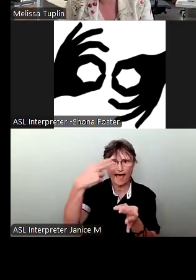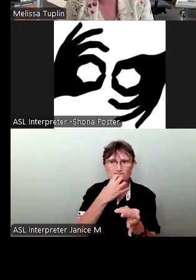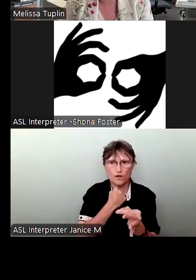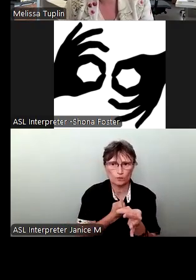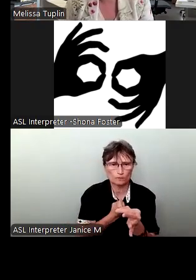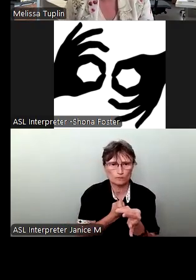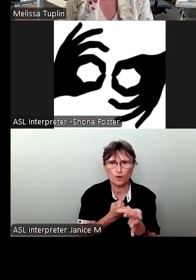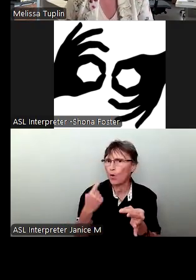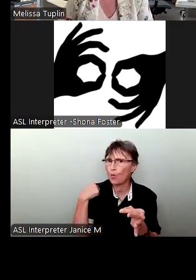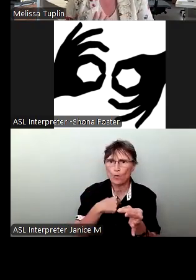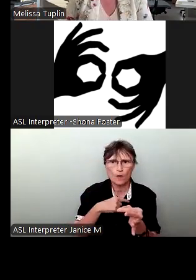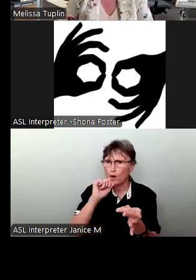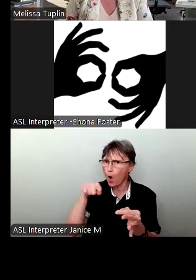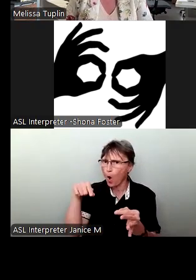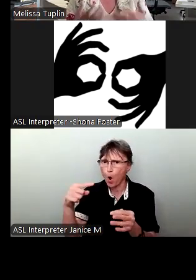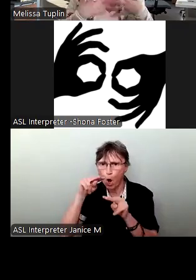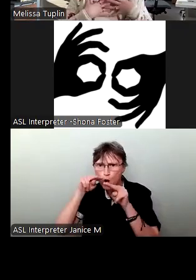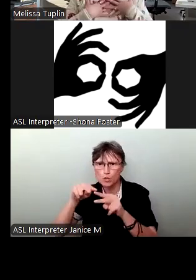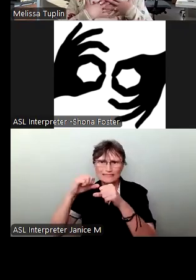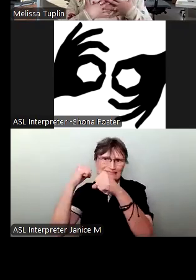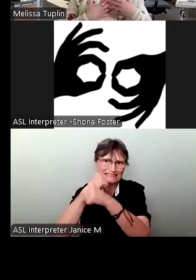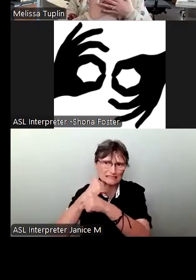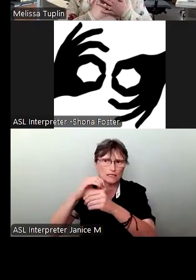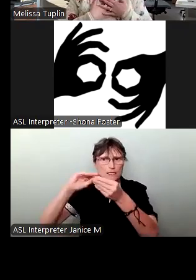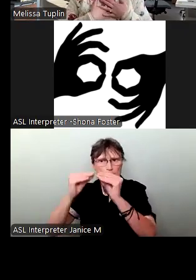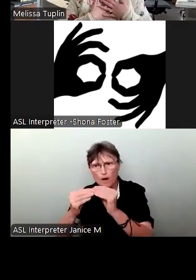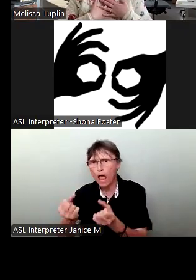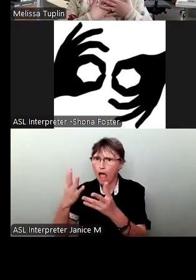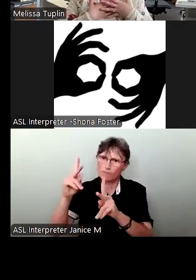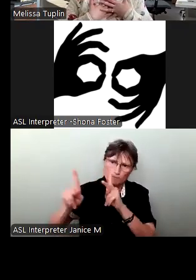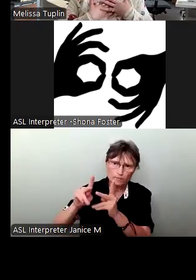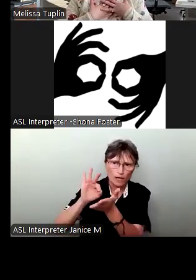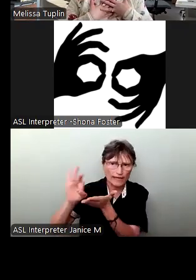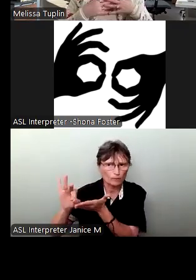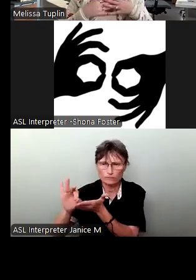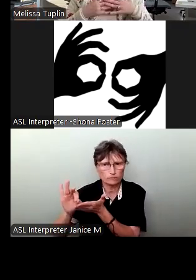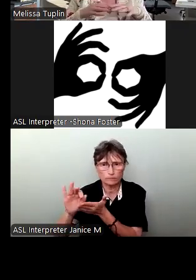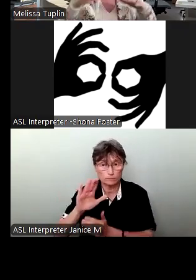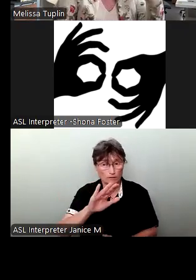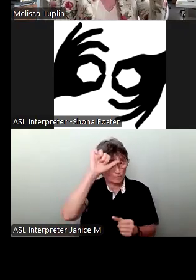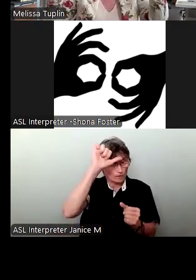members. So remember that it's CADA’s job, it's my job, to tell the story of the arts sector at